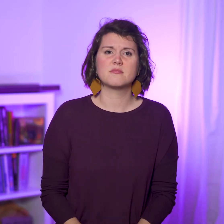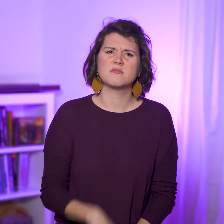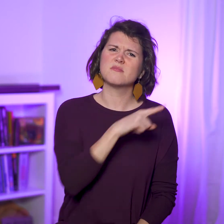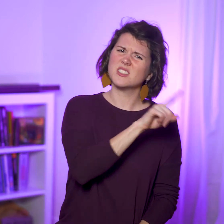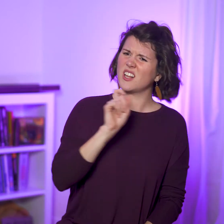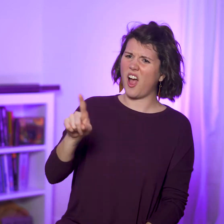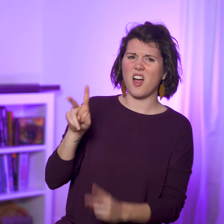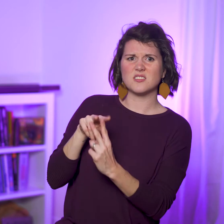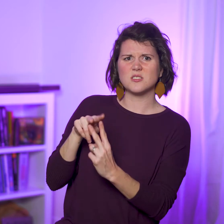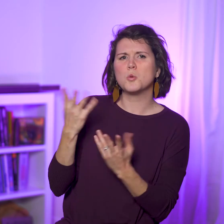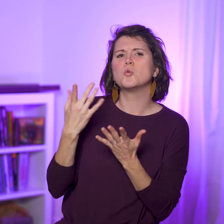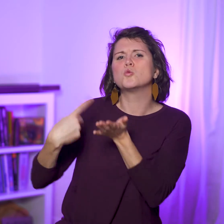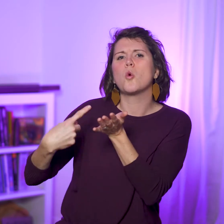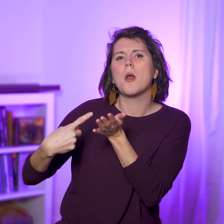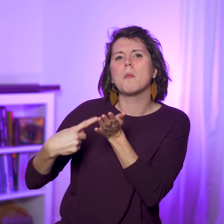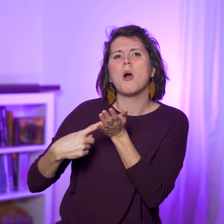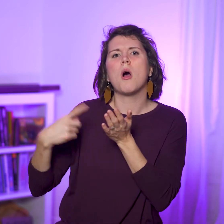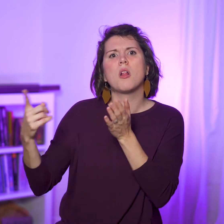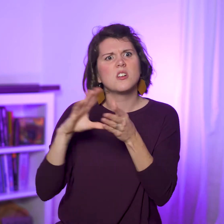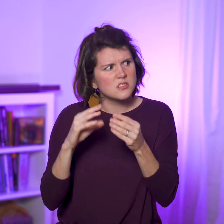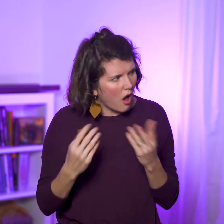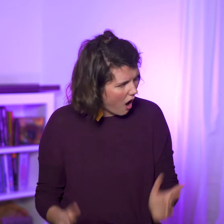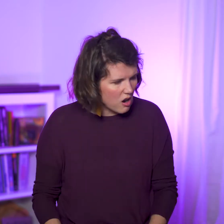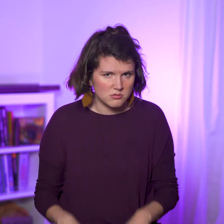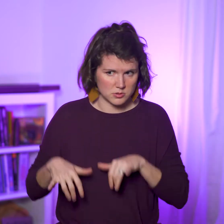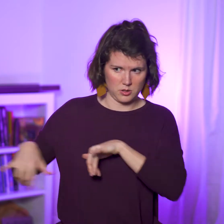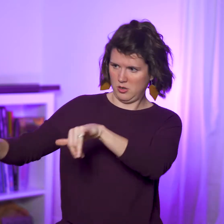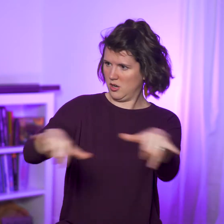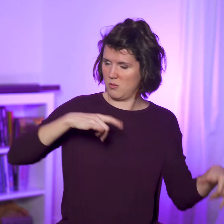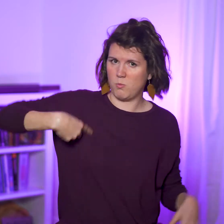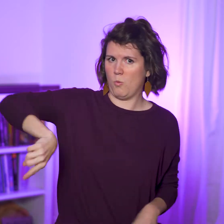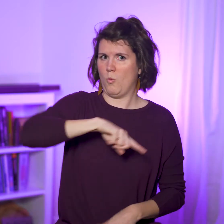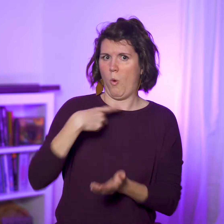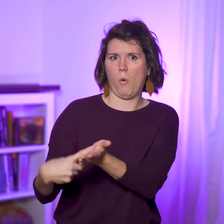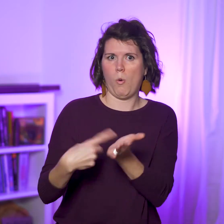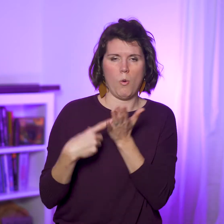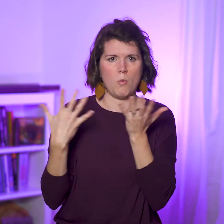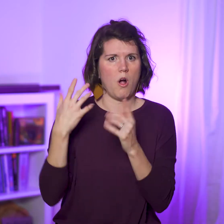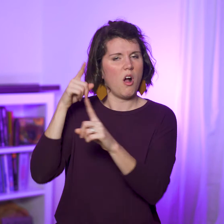He asks what they’re talking about. They say, “What is anyone talking about?”